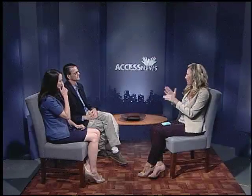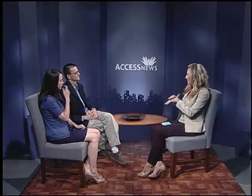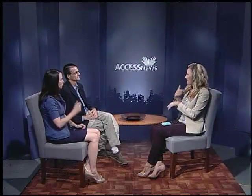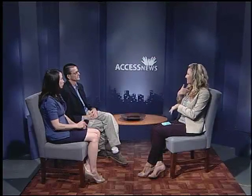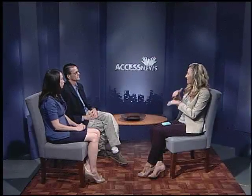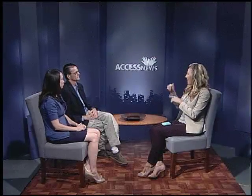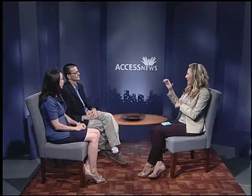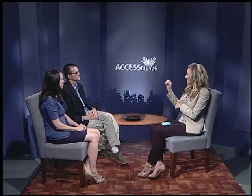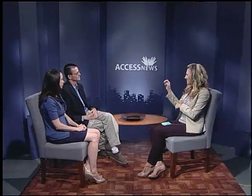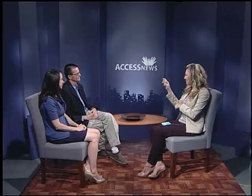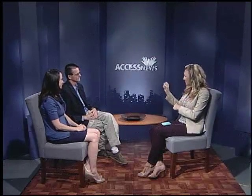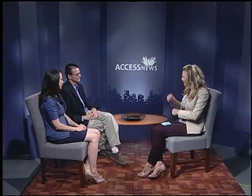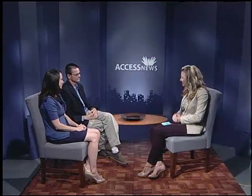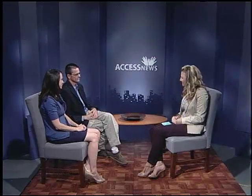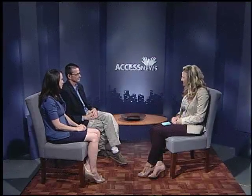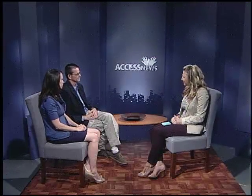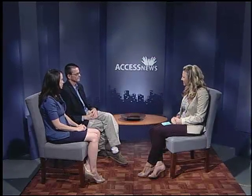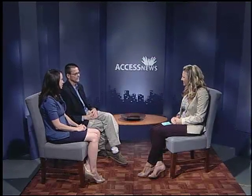Thank you for being here with us on ACCESS News. Great to be here.